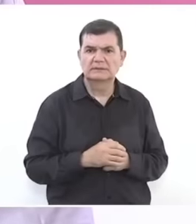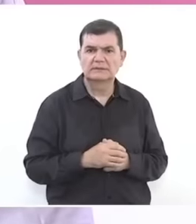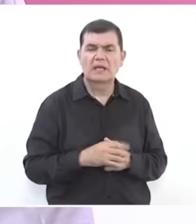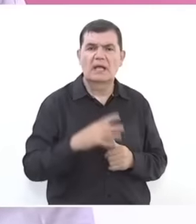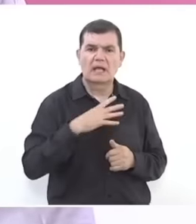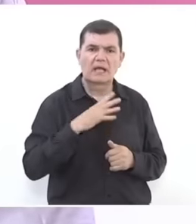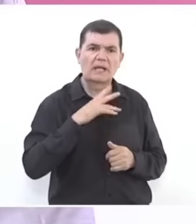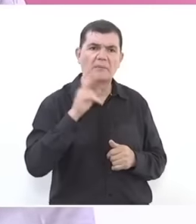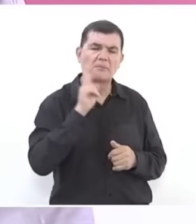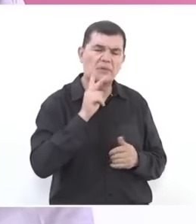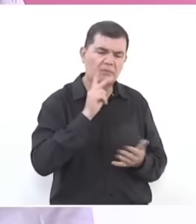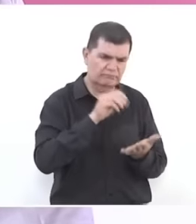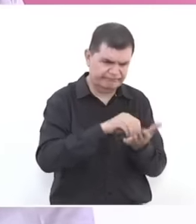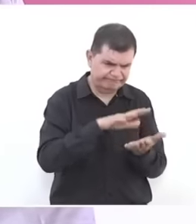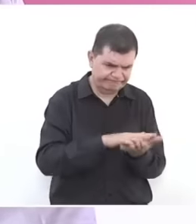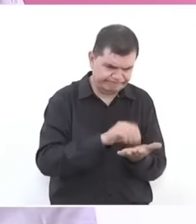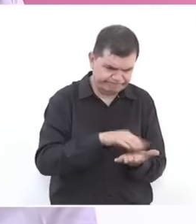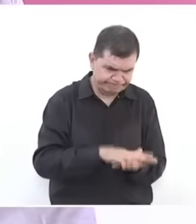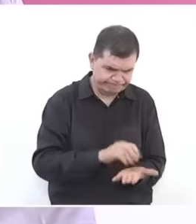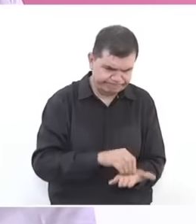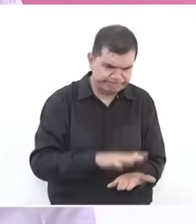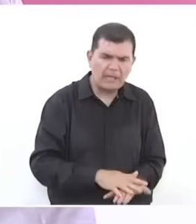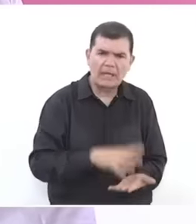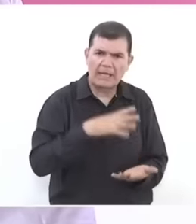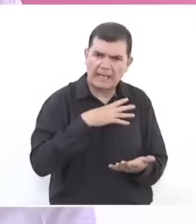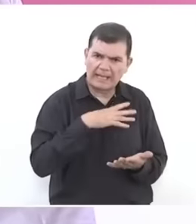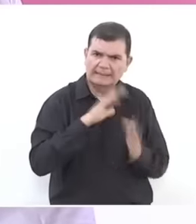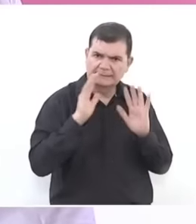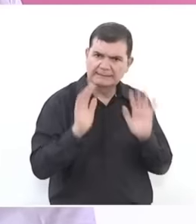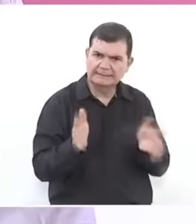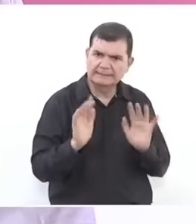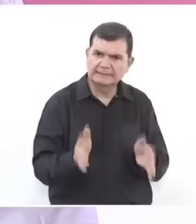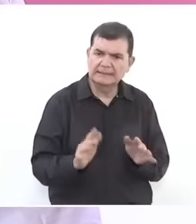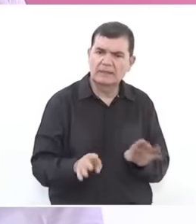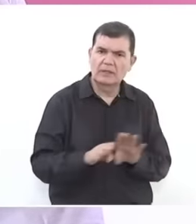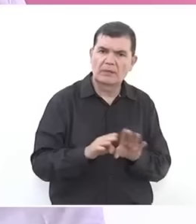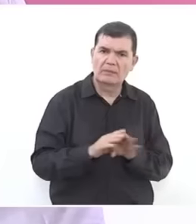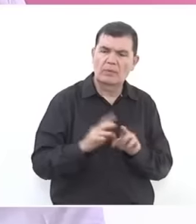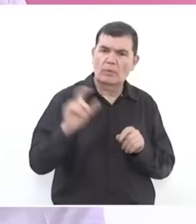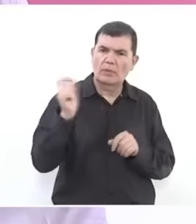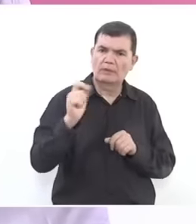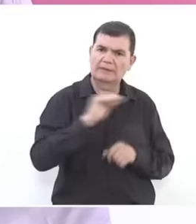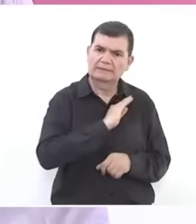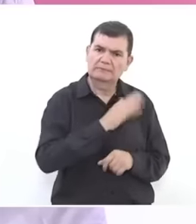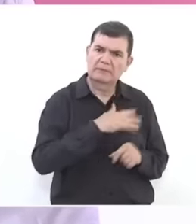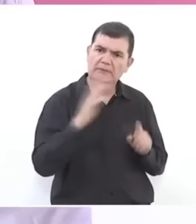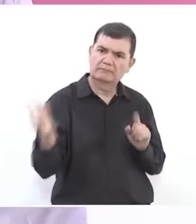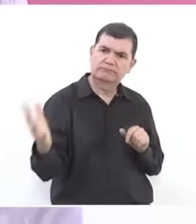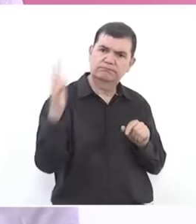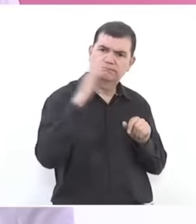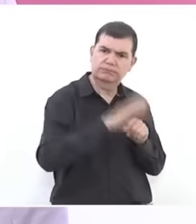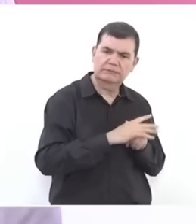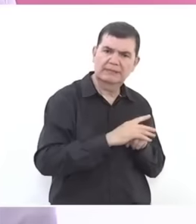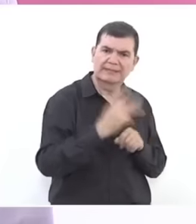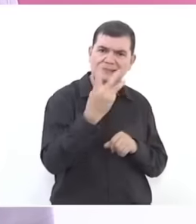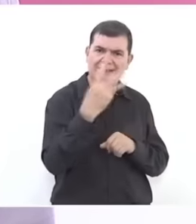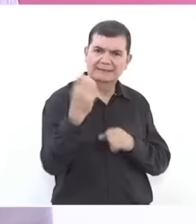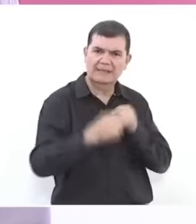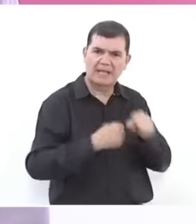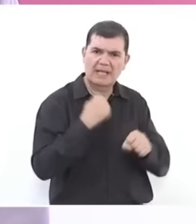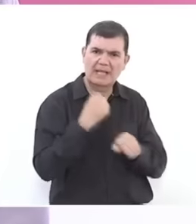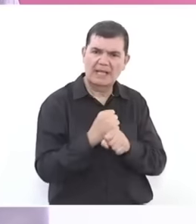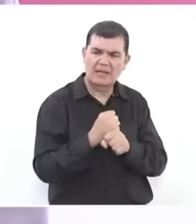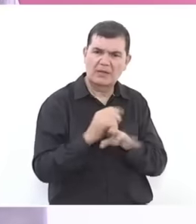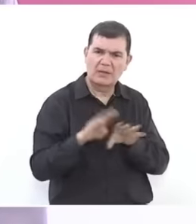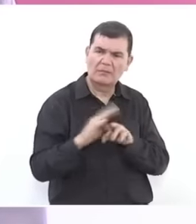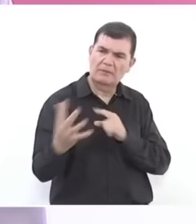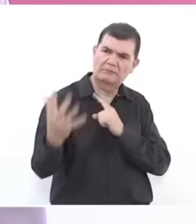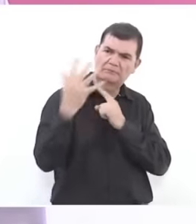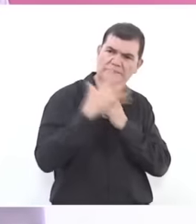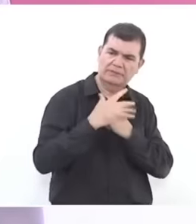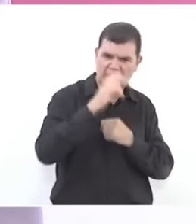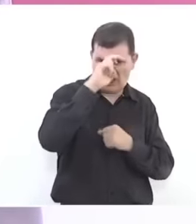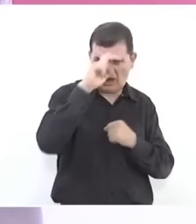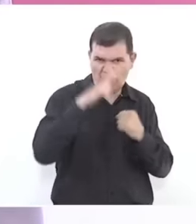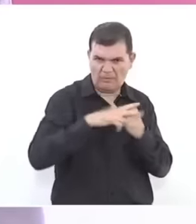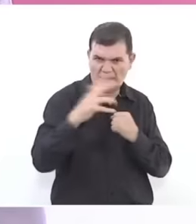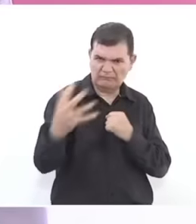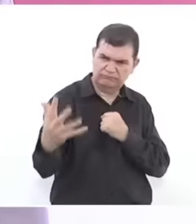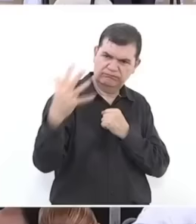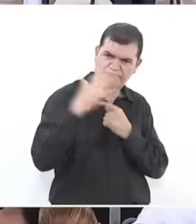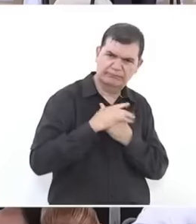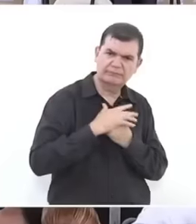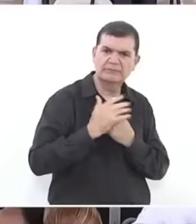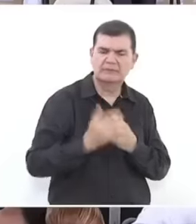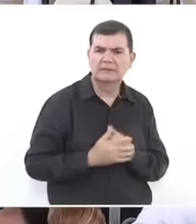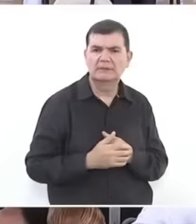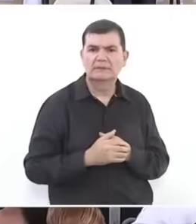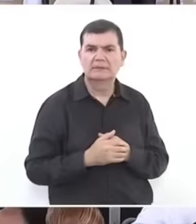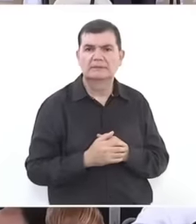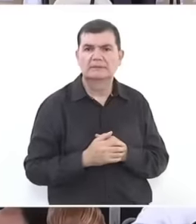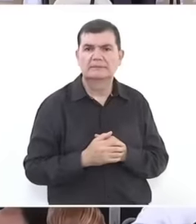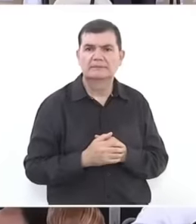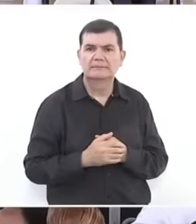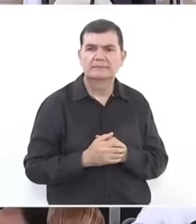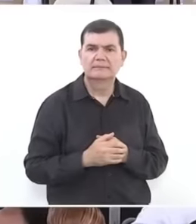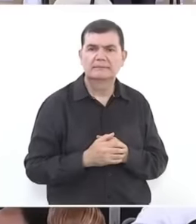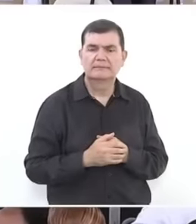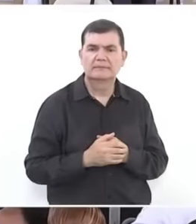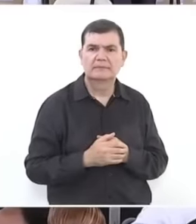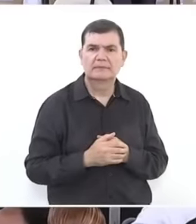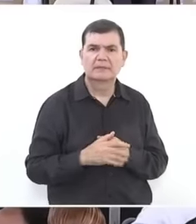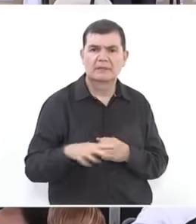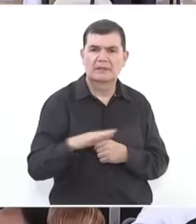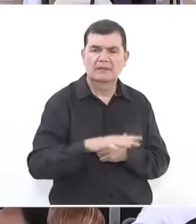documentary evidence that during the colony, 300 years since the Europeans invaded us, the kings of